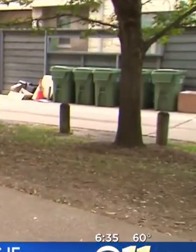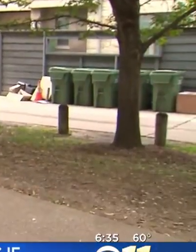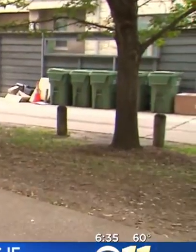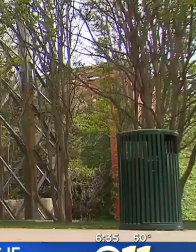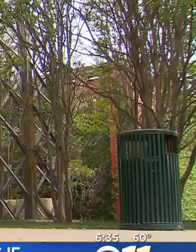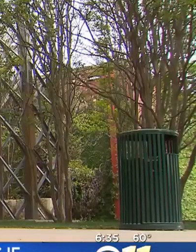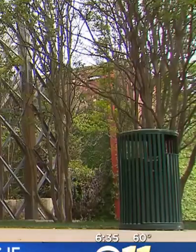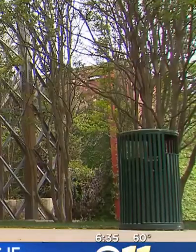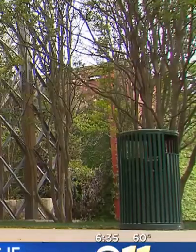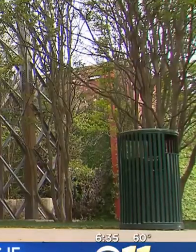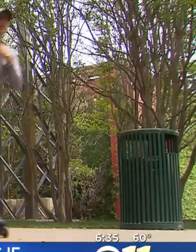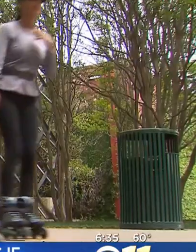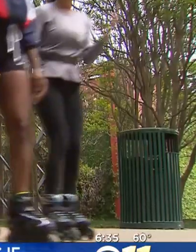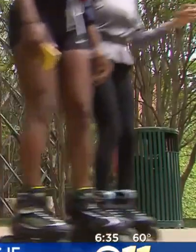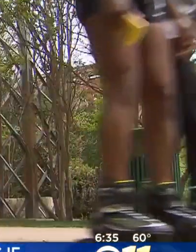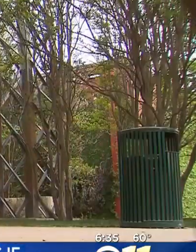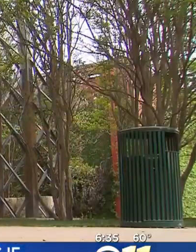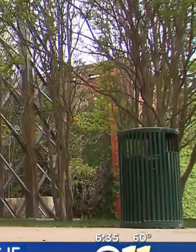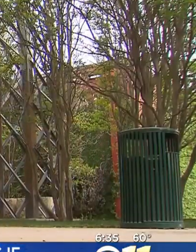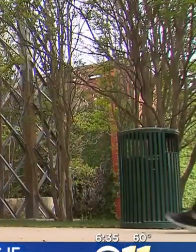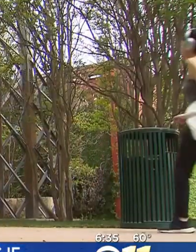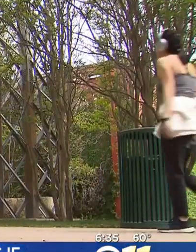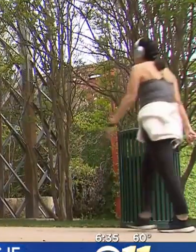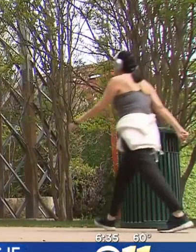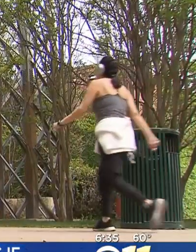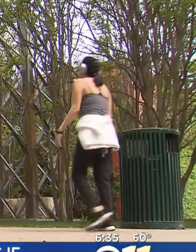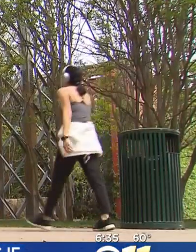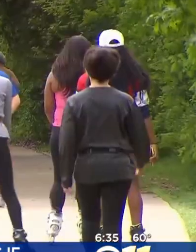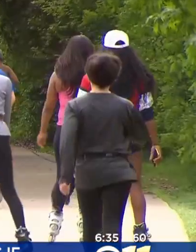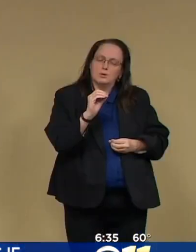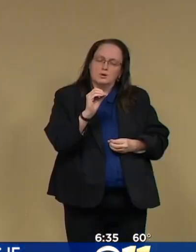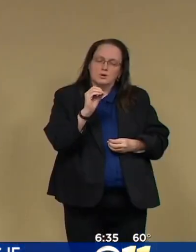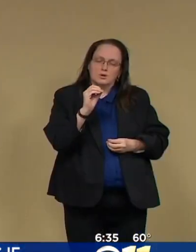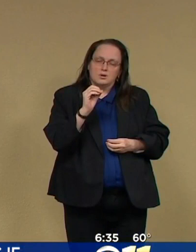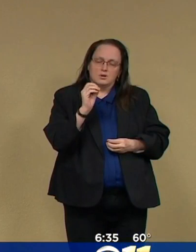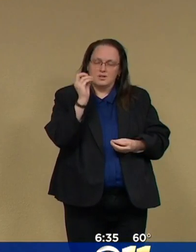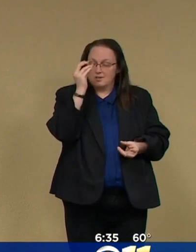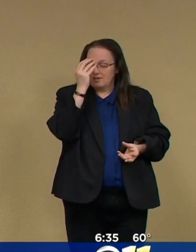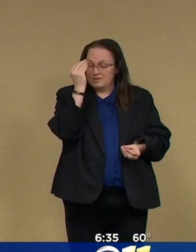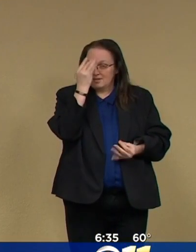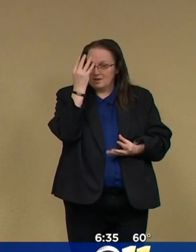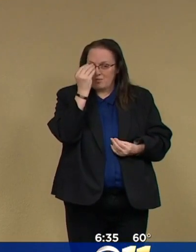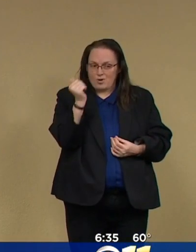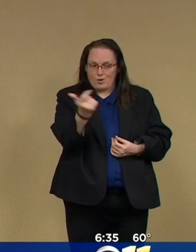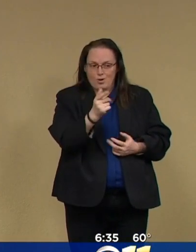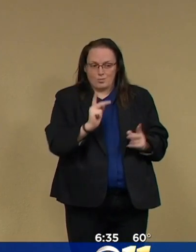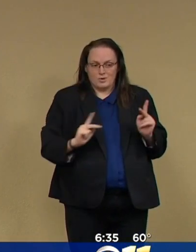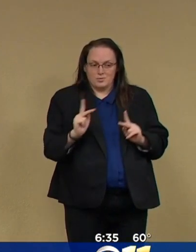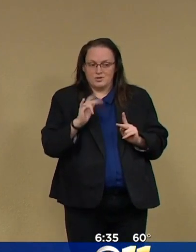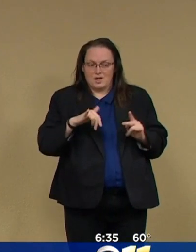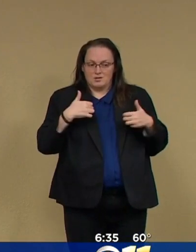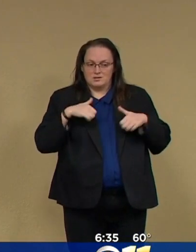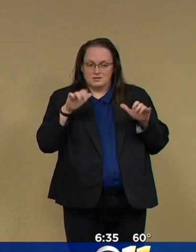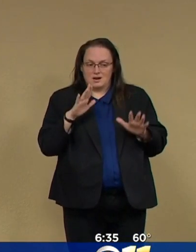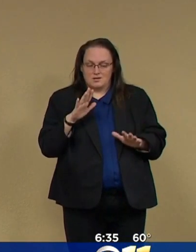TICKETING, AND MORE PUNISHMENTS FOR THOSE WHO DO NOT COMPLY. SITES ARE OPEN, BUT PARKS AND RECREATION'S WILL PUT UP BARRICADES AND MANY ENTRANCES AND LIMITING VEHICLES. THE DALLAS COUNTY JUDGE SAYS